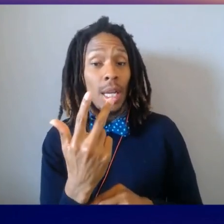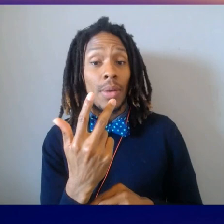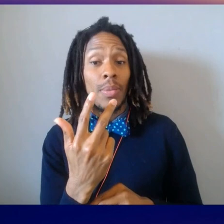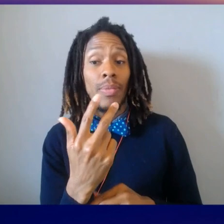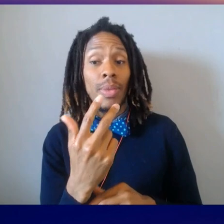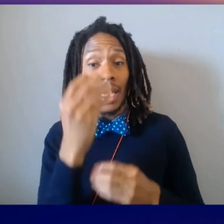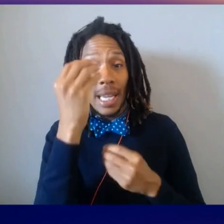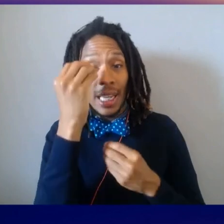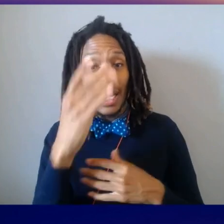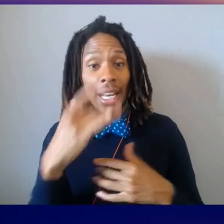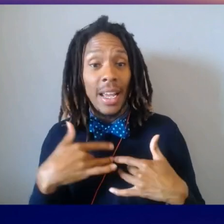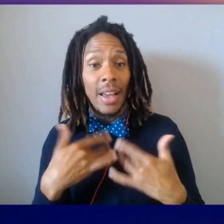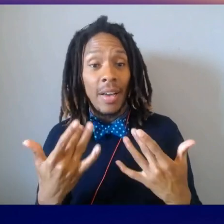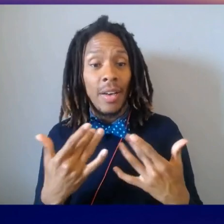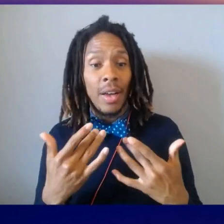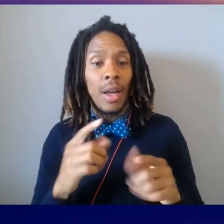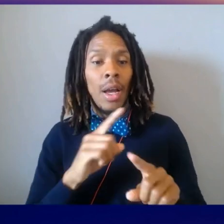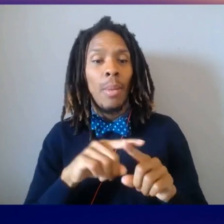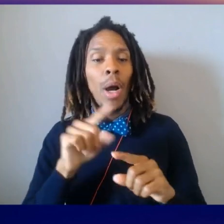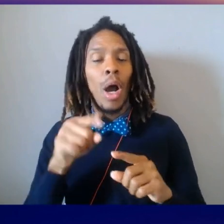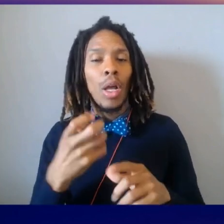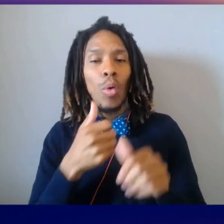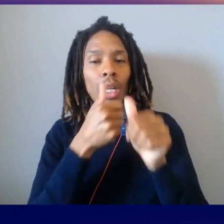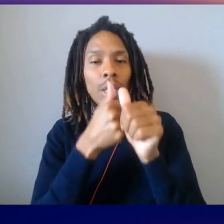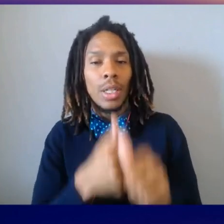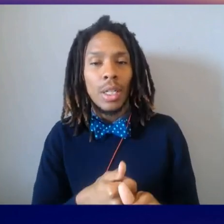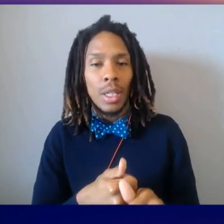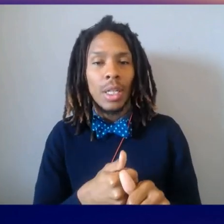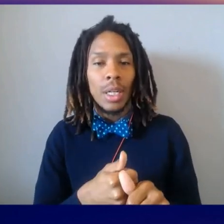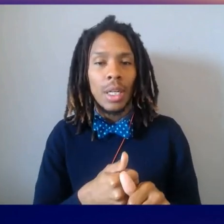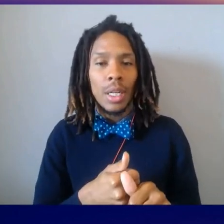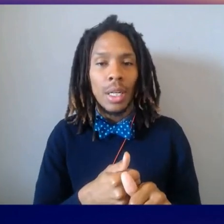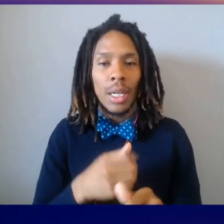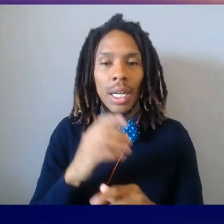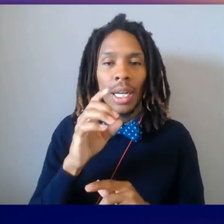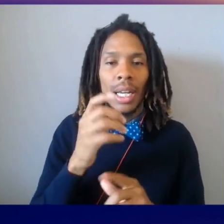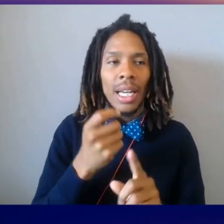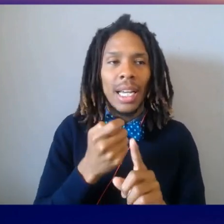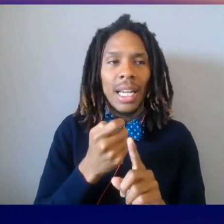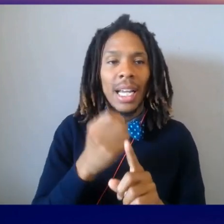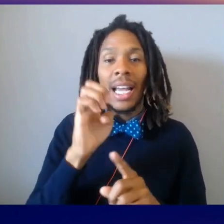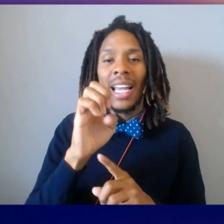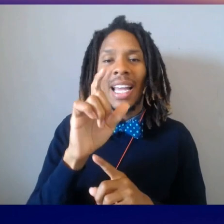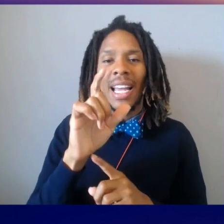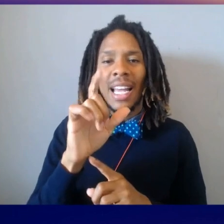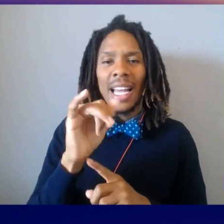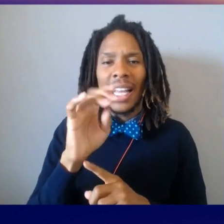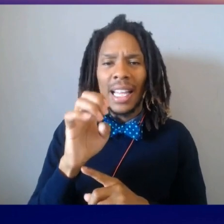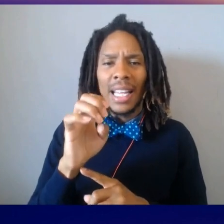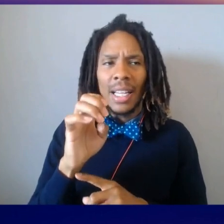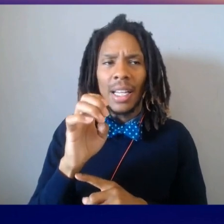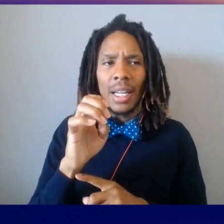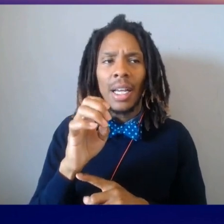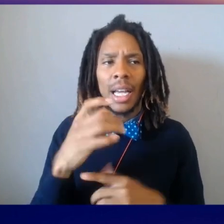but you only wanna track delete event actions, for example, which is probably, very, very critical.